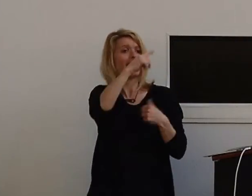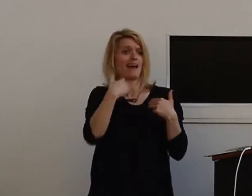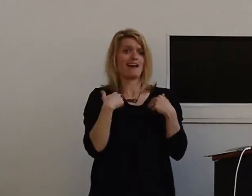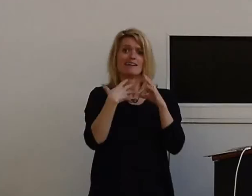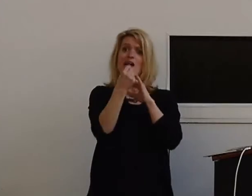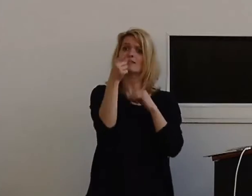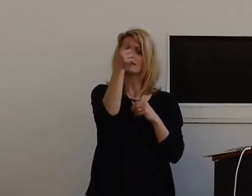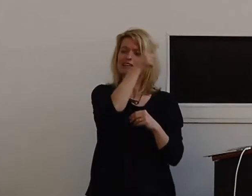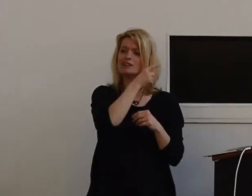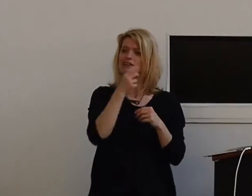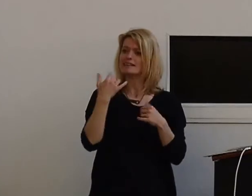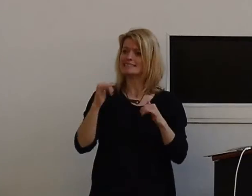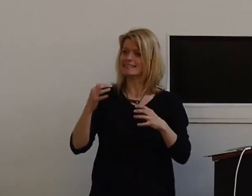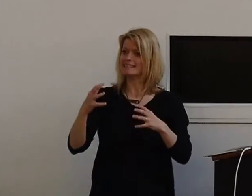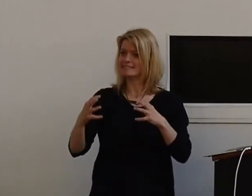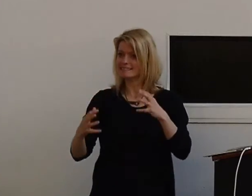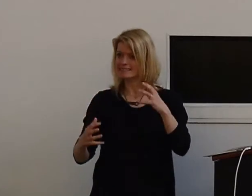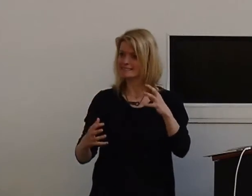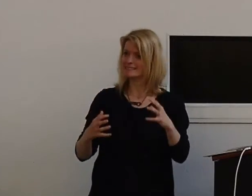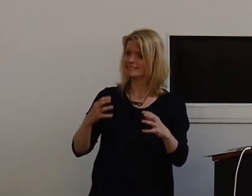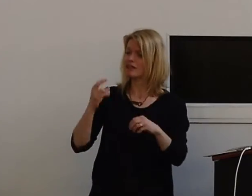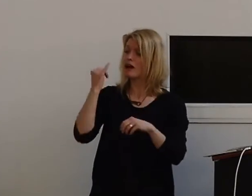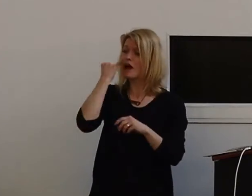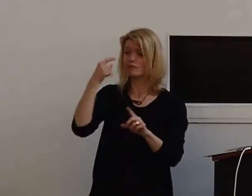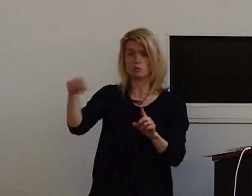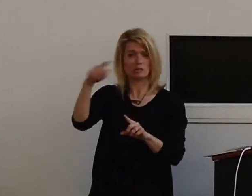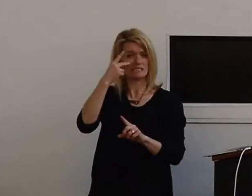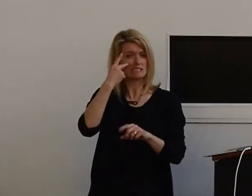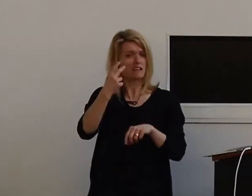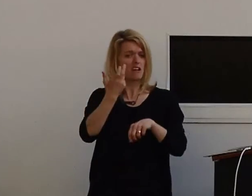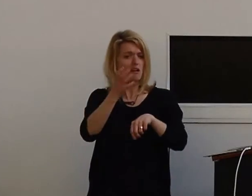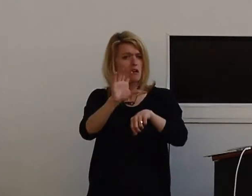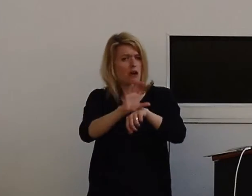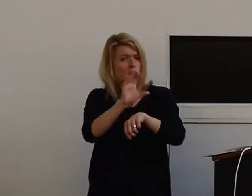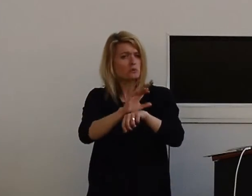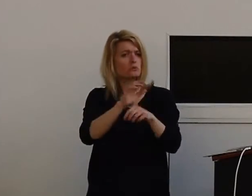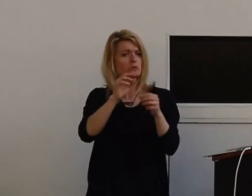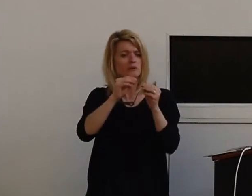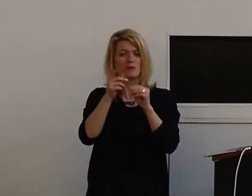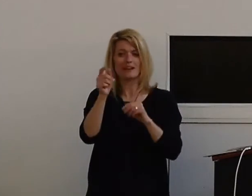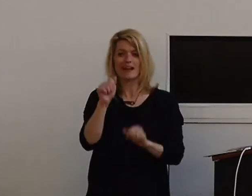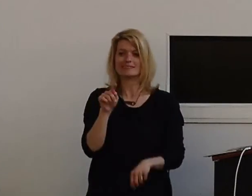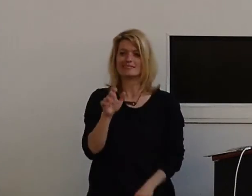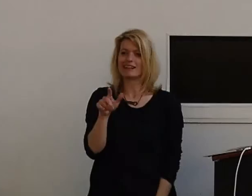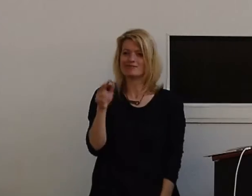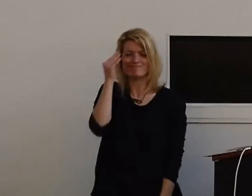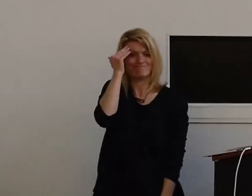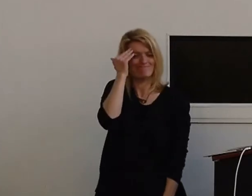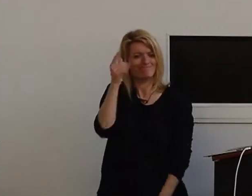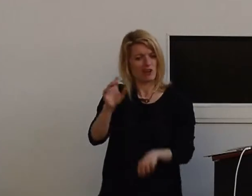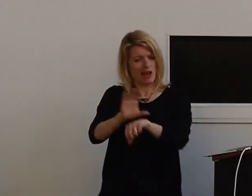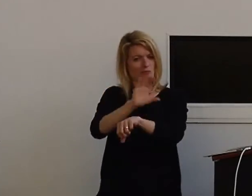which you often see in computer games, are easily identified as computerized.